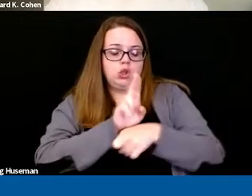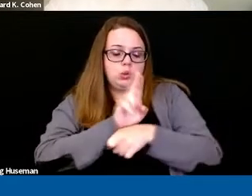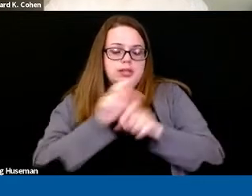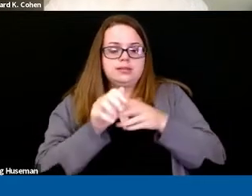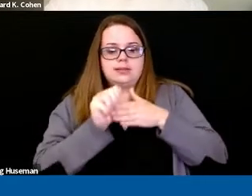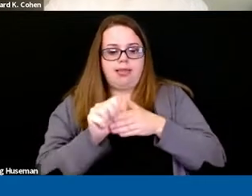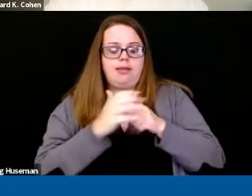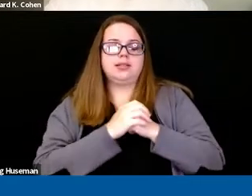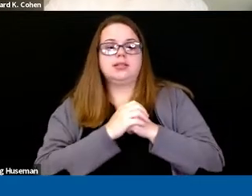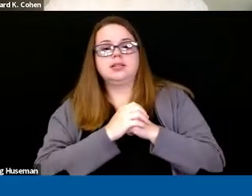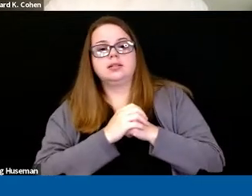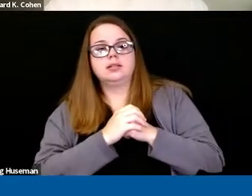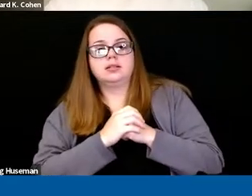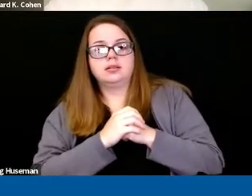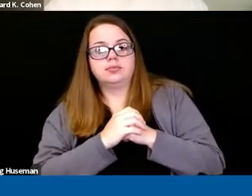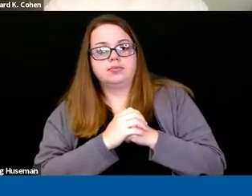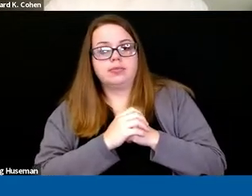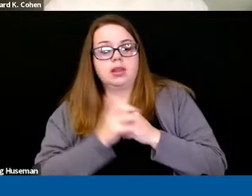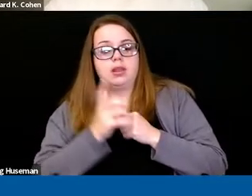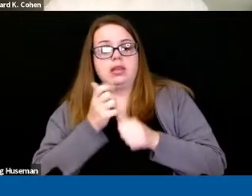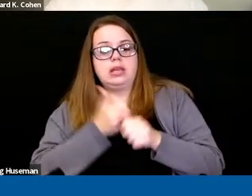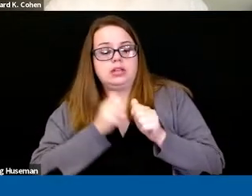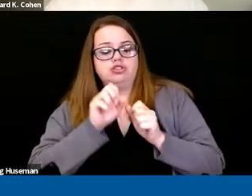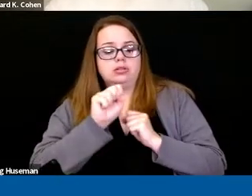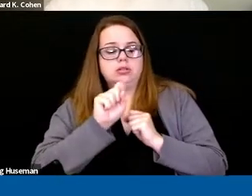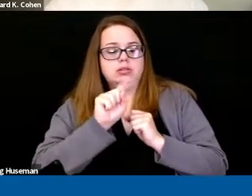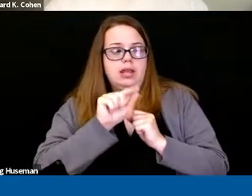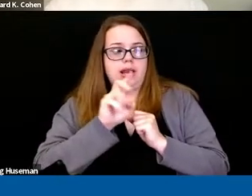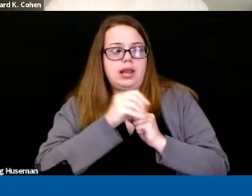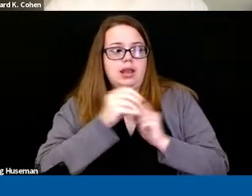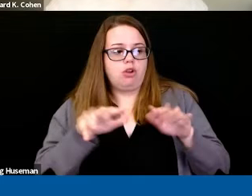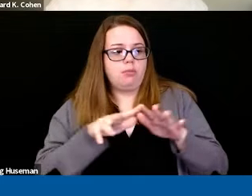And just like roles, each state and property definition includes a table of characteristics.